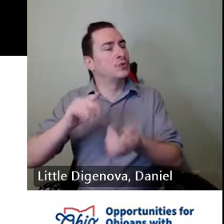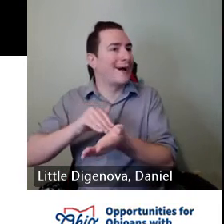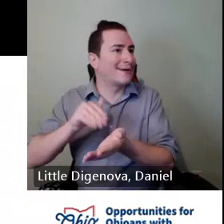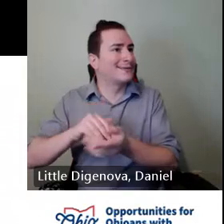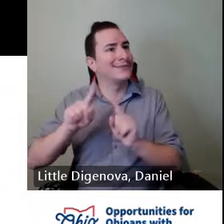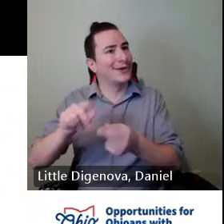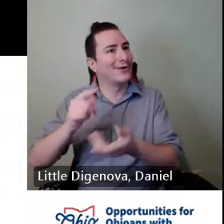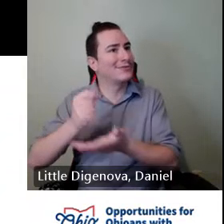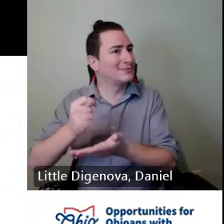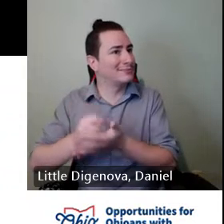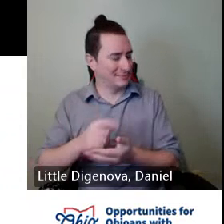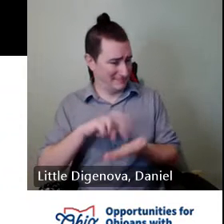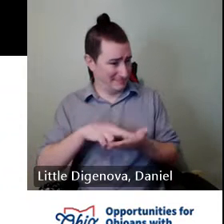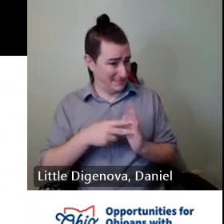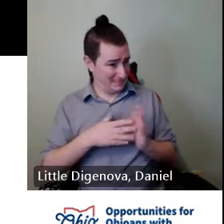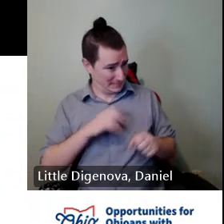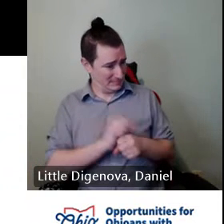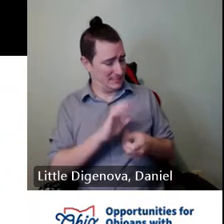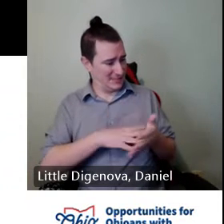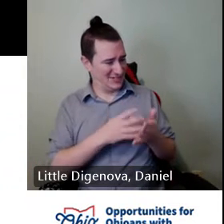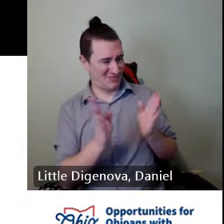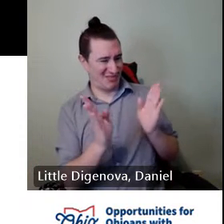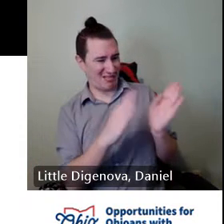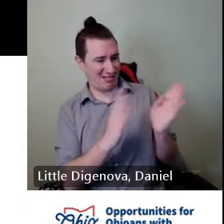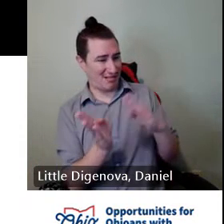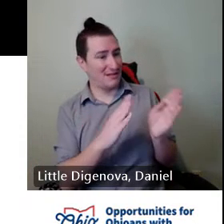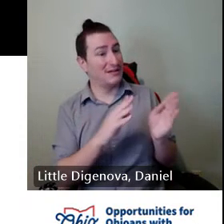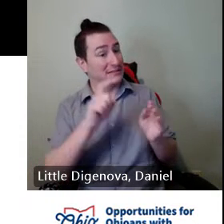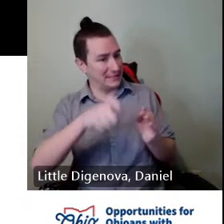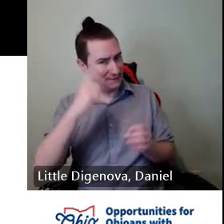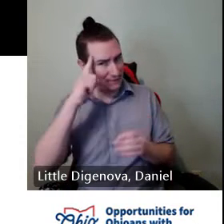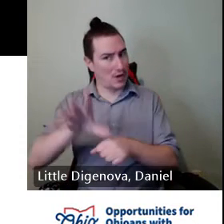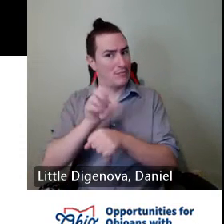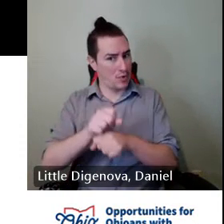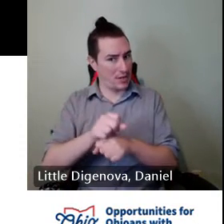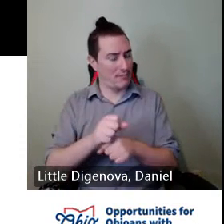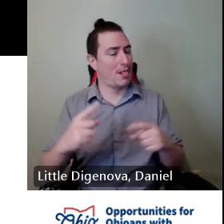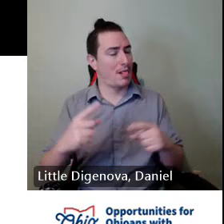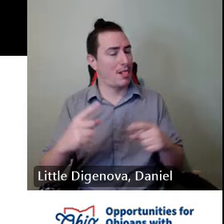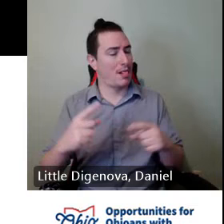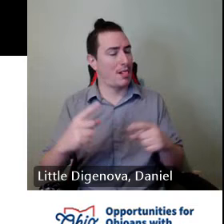be able to make it to appointments. So, leave one day a week early and